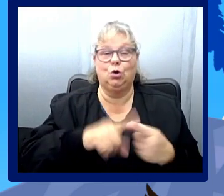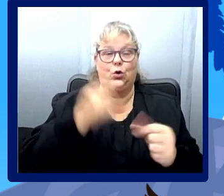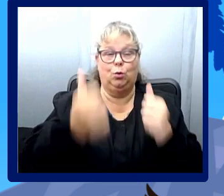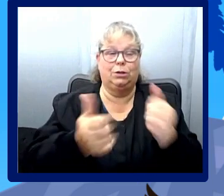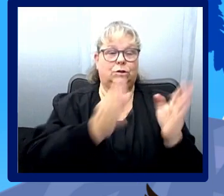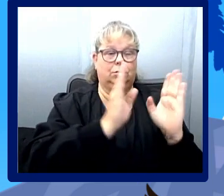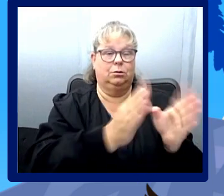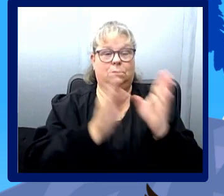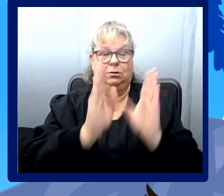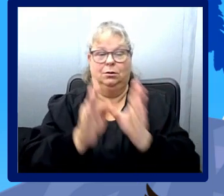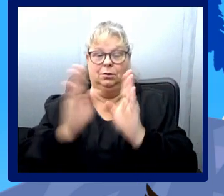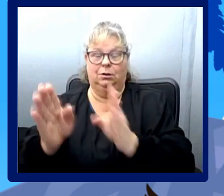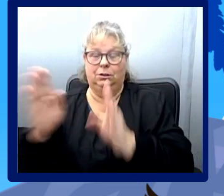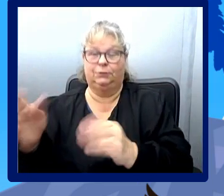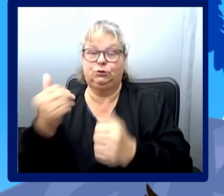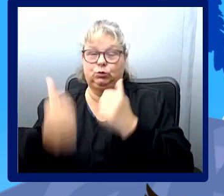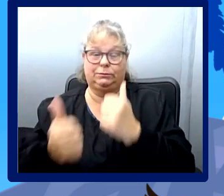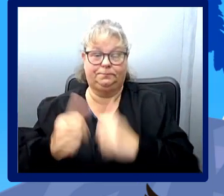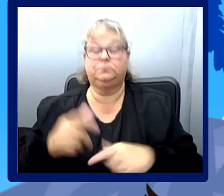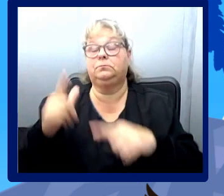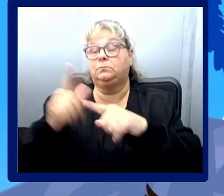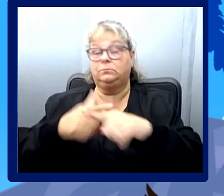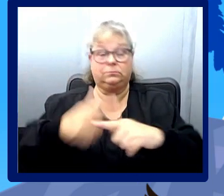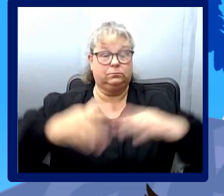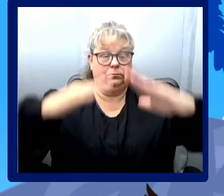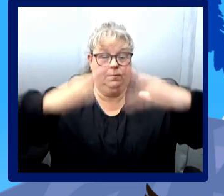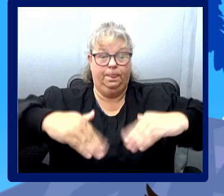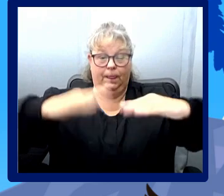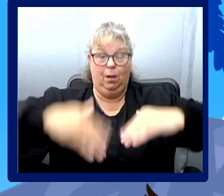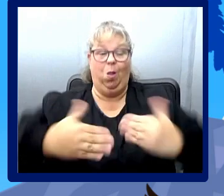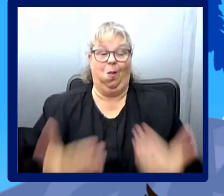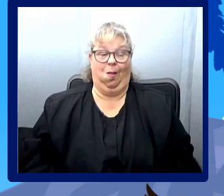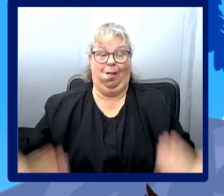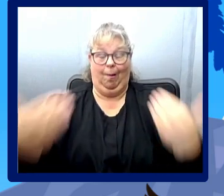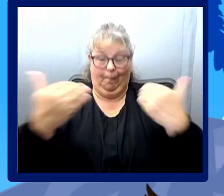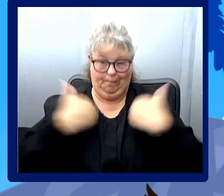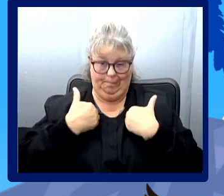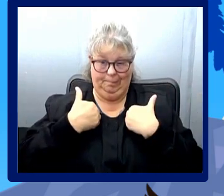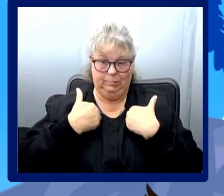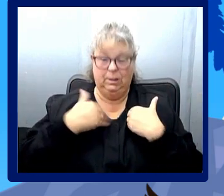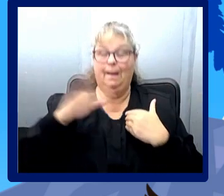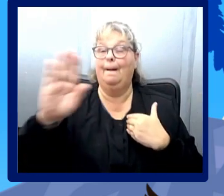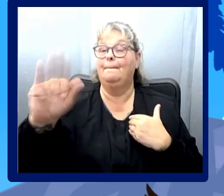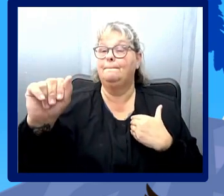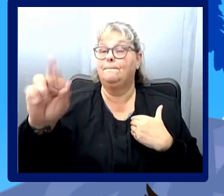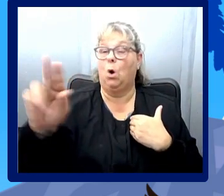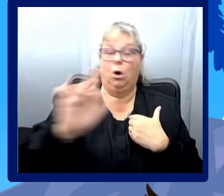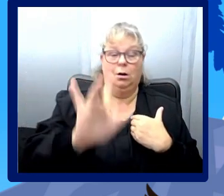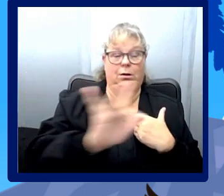of where you are in the slide process. At the end, we have a call to action button